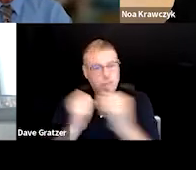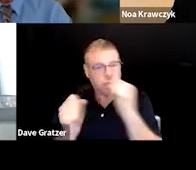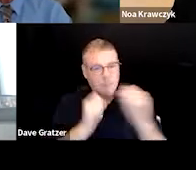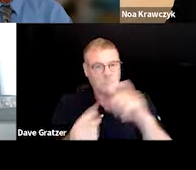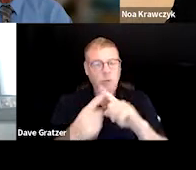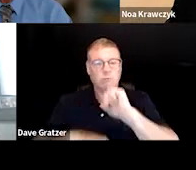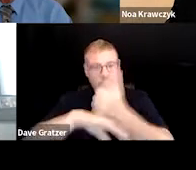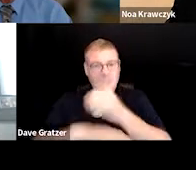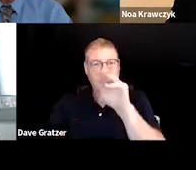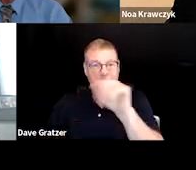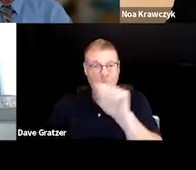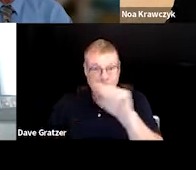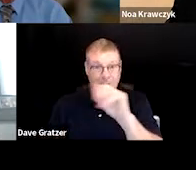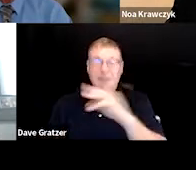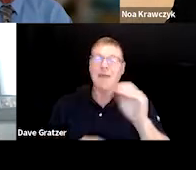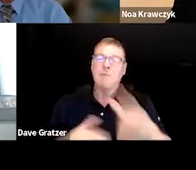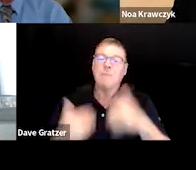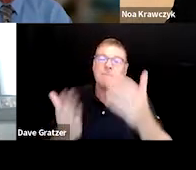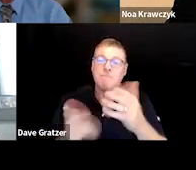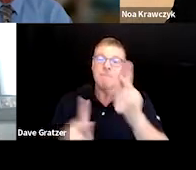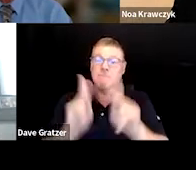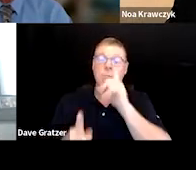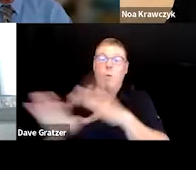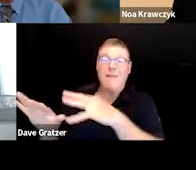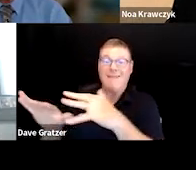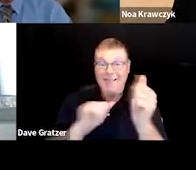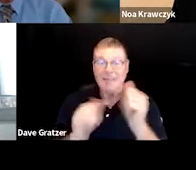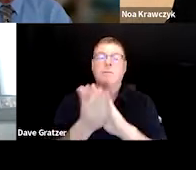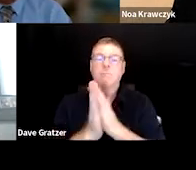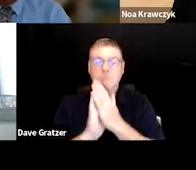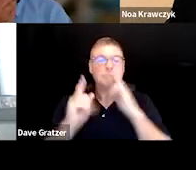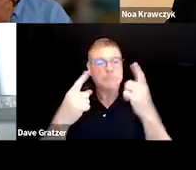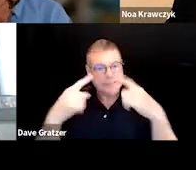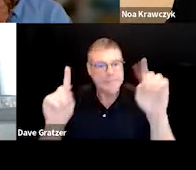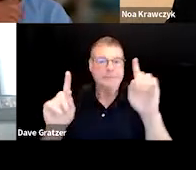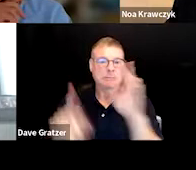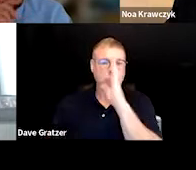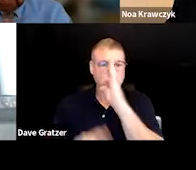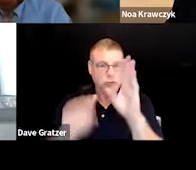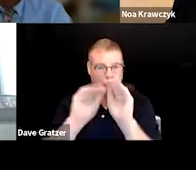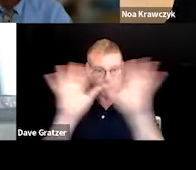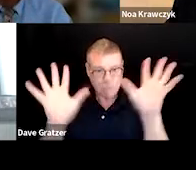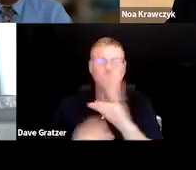and better set up individuals leaving their jail for success in treatment delivery and also retention.